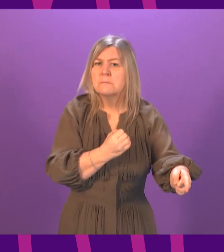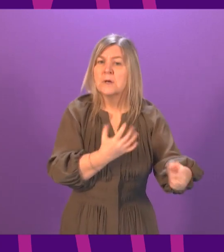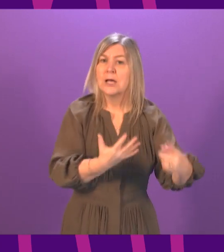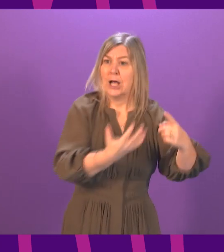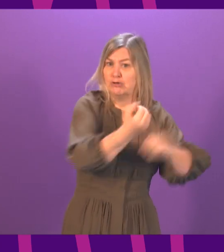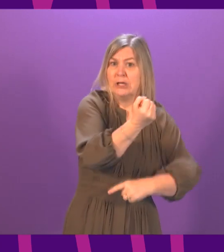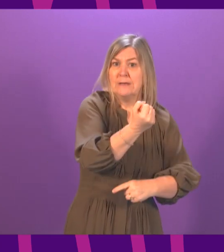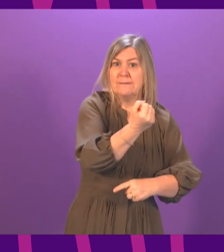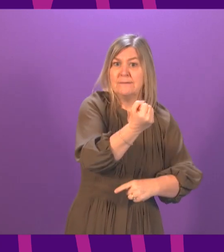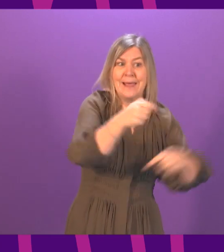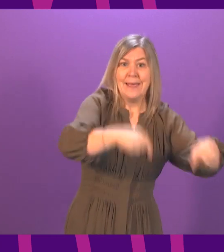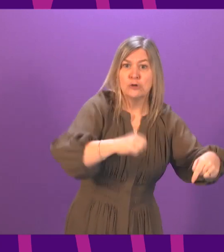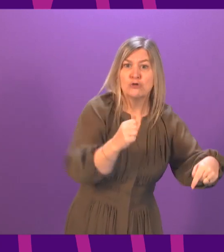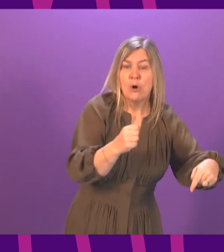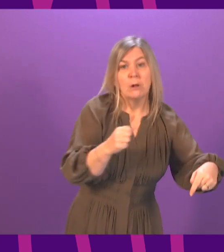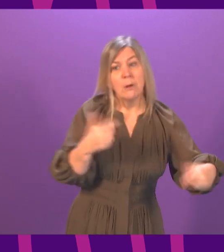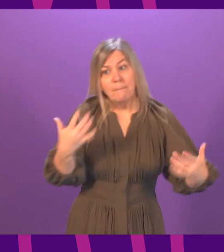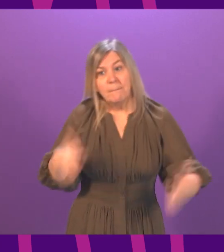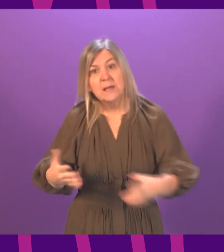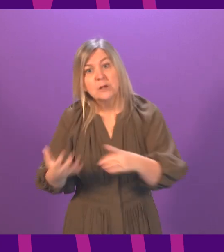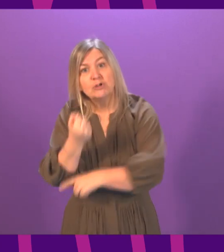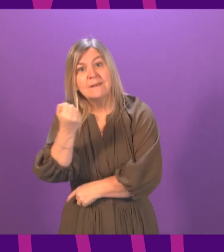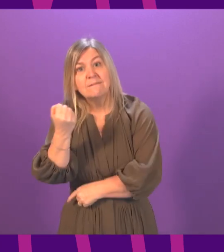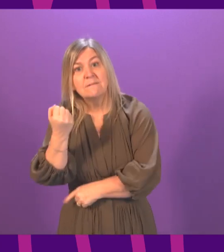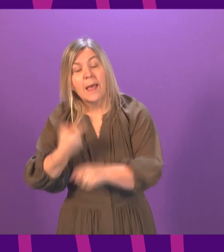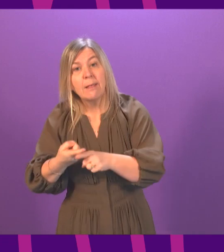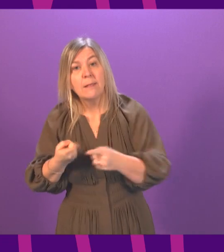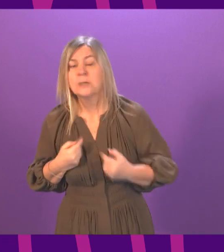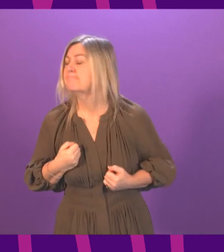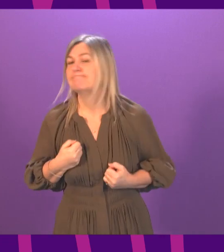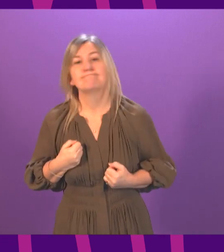in England—I am not sure about the up-to-date position in Wales and Northern Ireland. It is